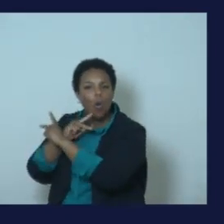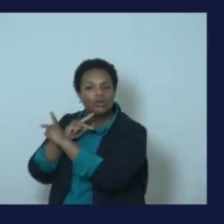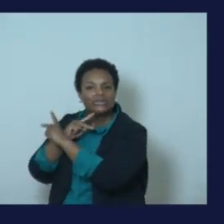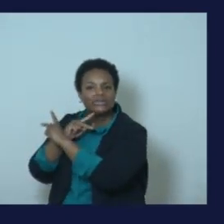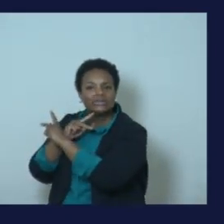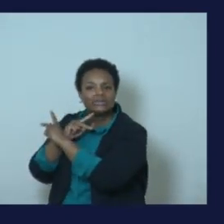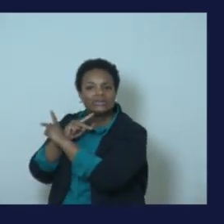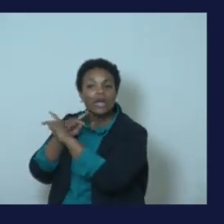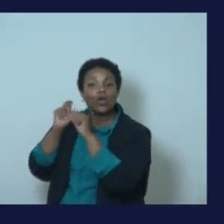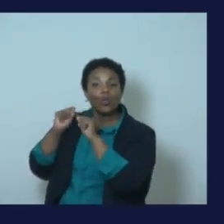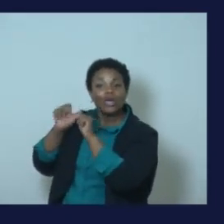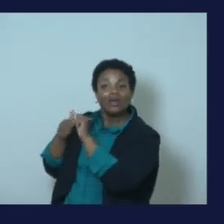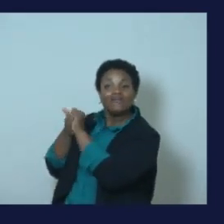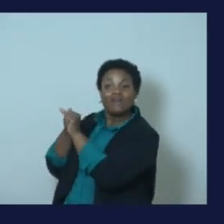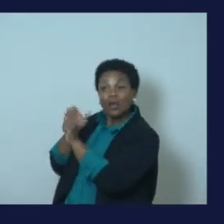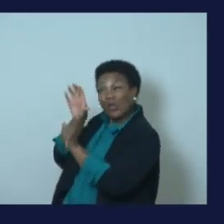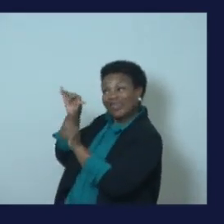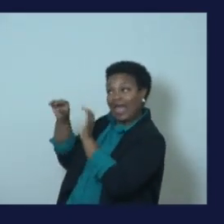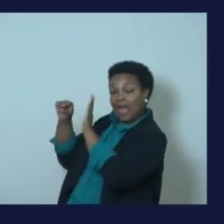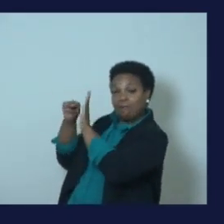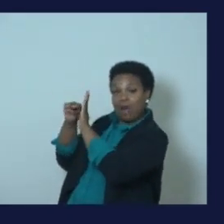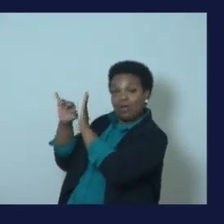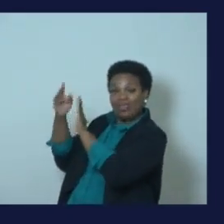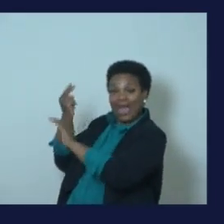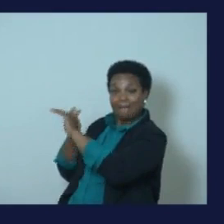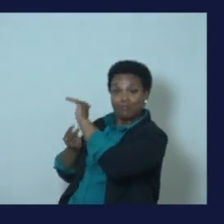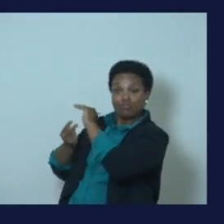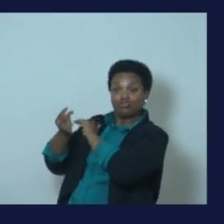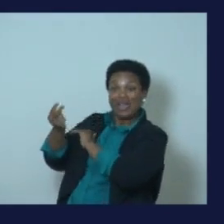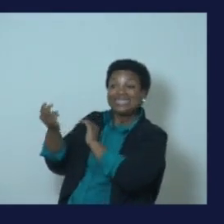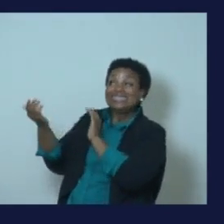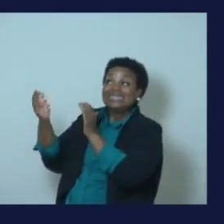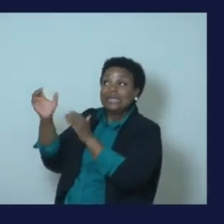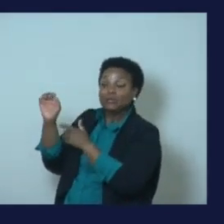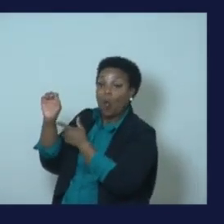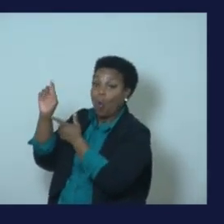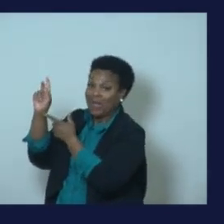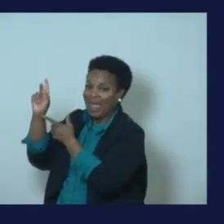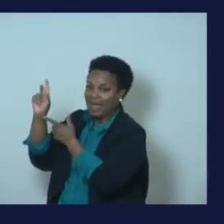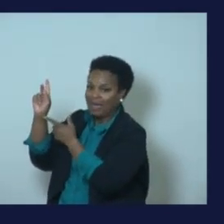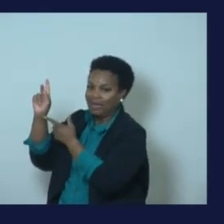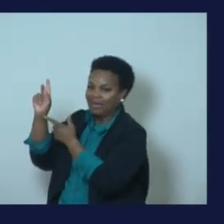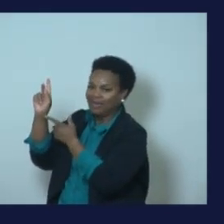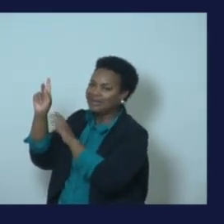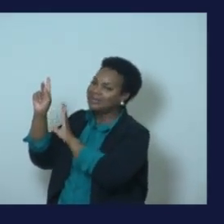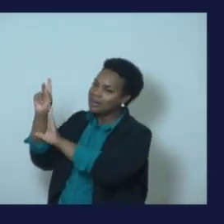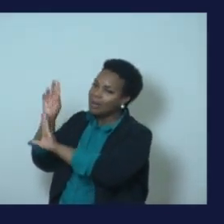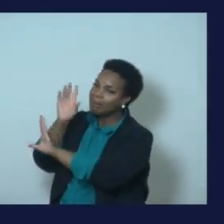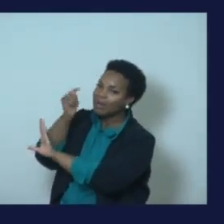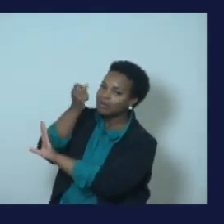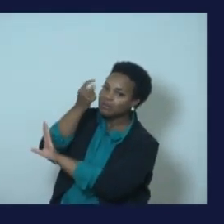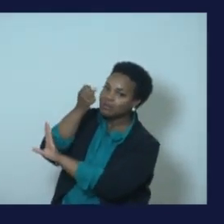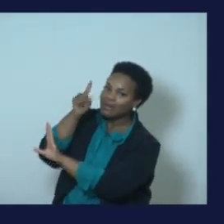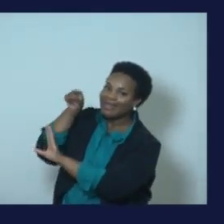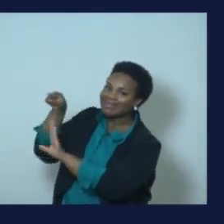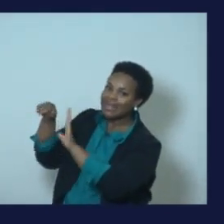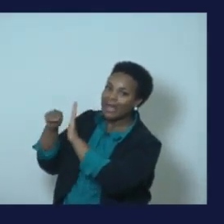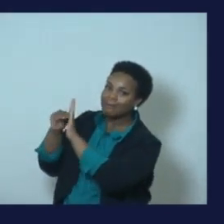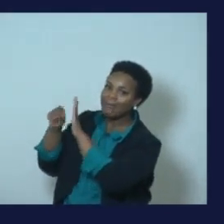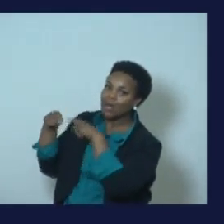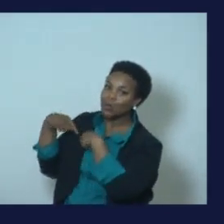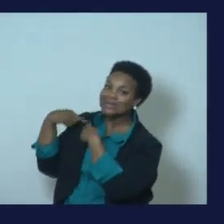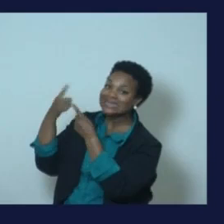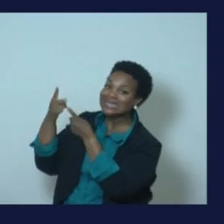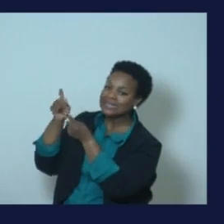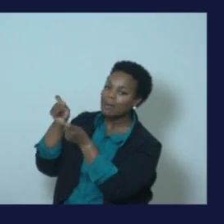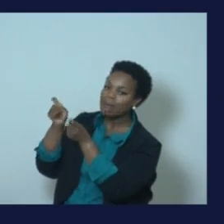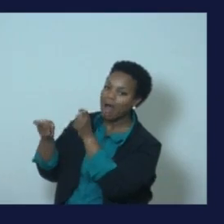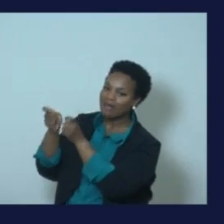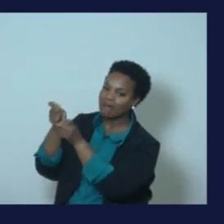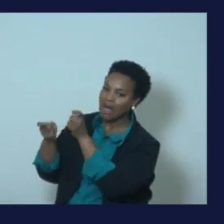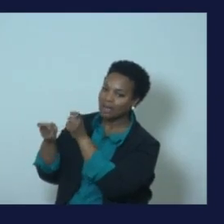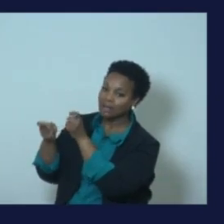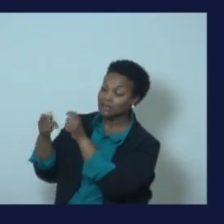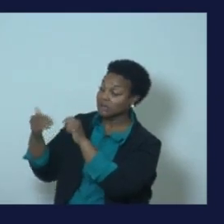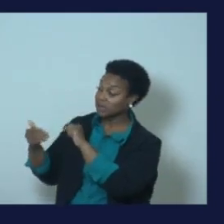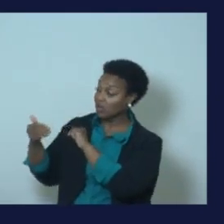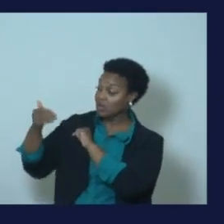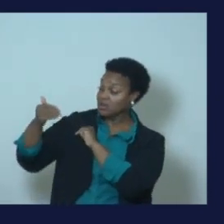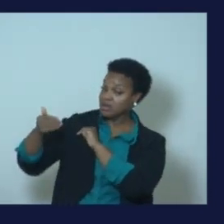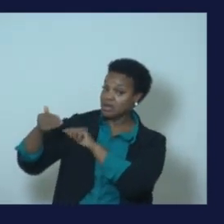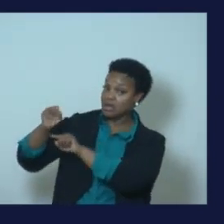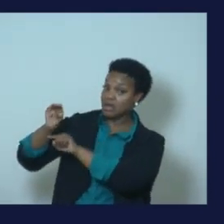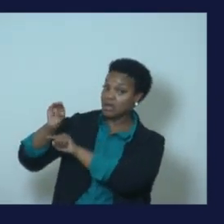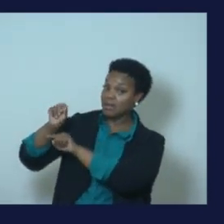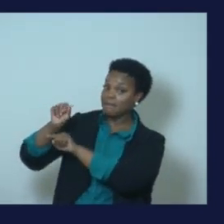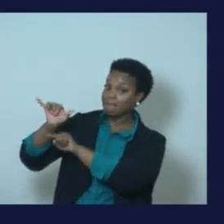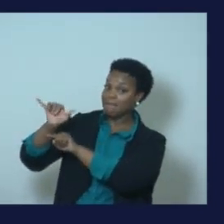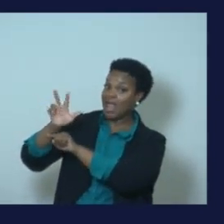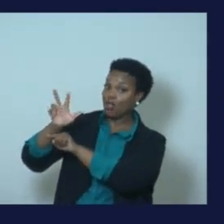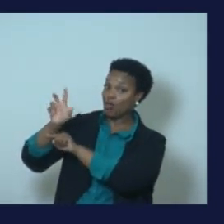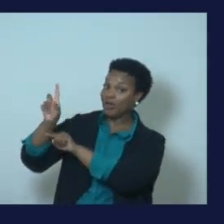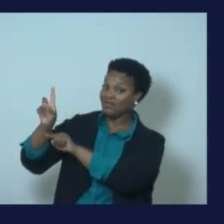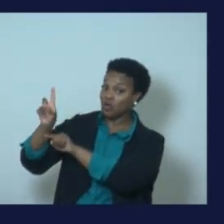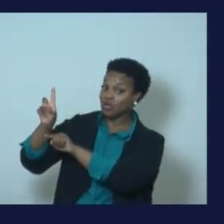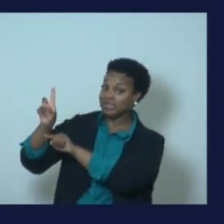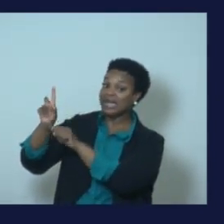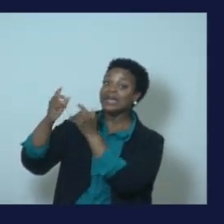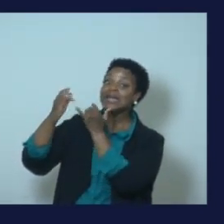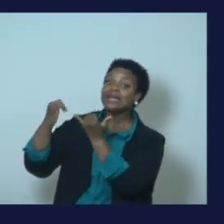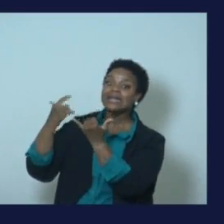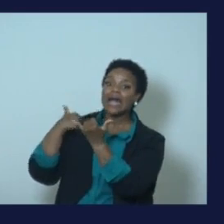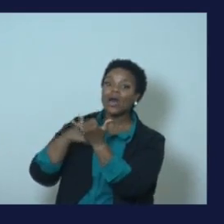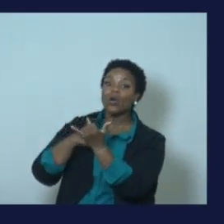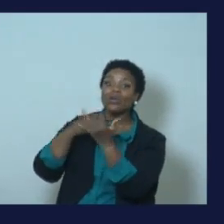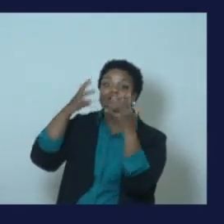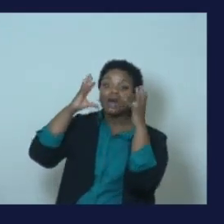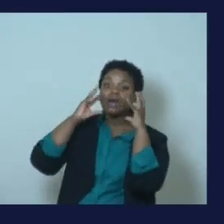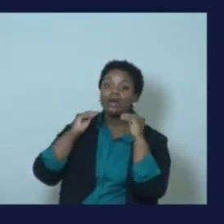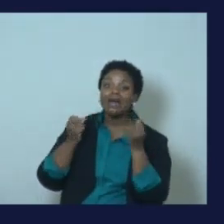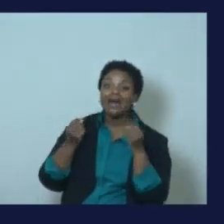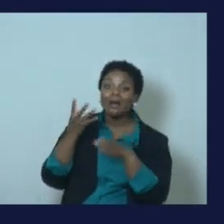NOT AS BAD AS IT CERTAINLY COULD BE IF WE DID REALLY NOTHING BECAUSE WE COULD JUST FOLLOW THAT PROJECTION AND IT LOOKED LIKE NEW MEXICO IS GOING TO BE OKAY AND THAT GOT MODIFIED ANY